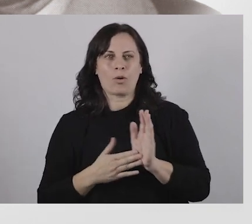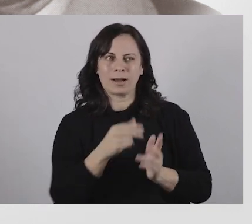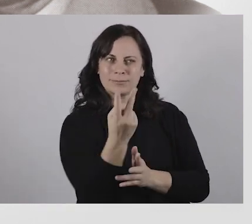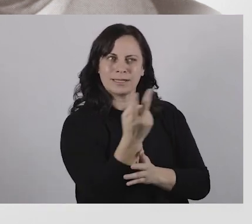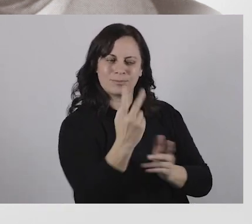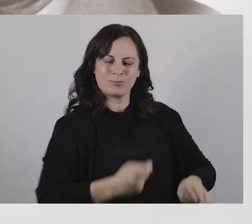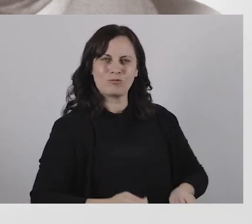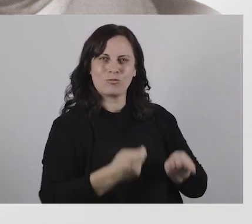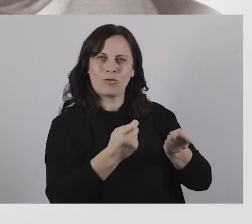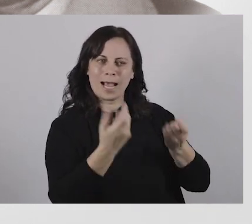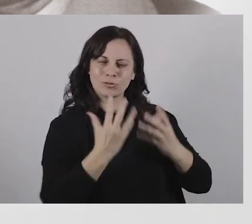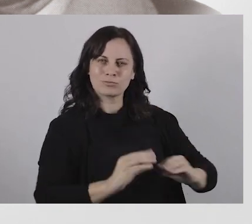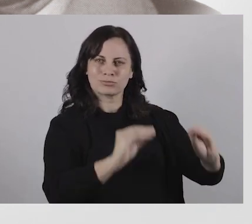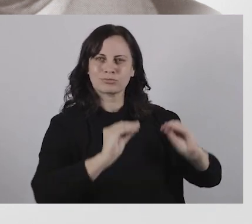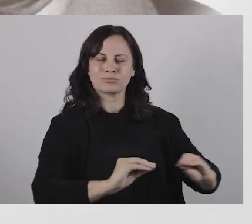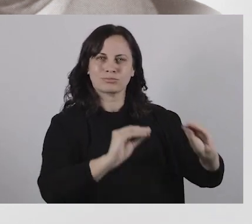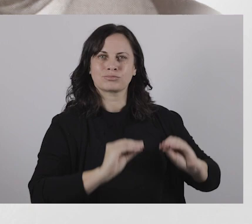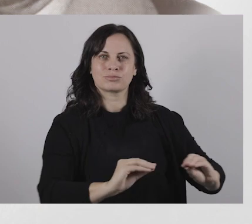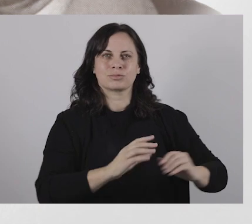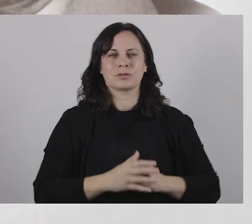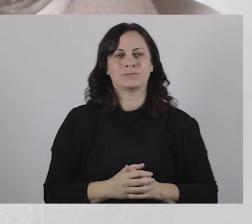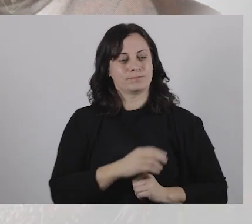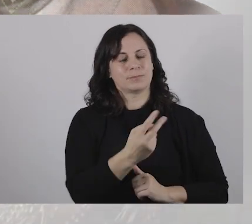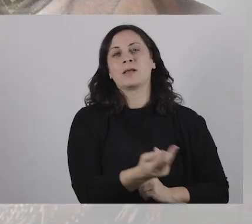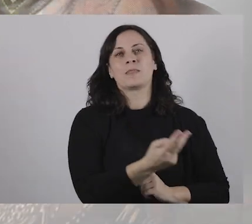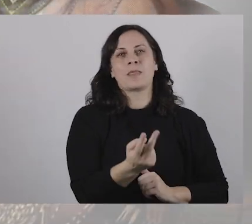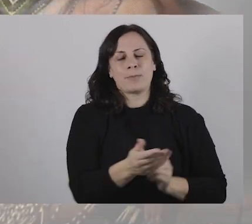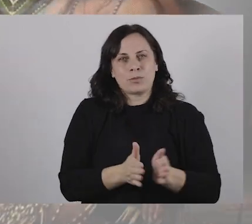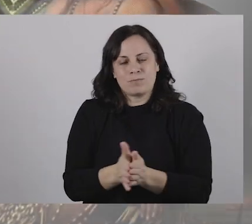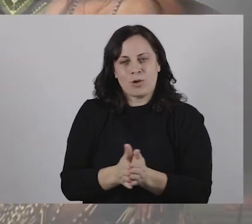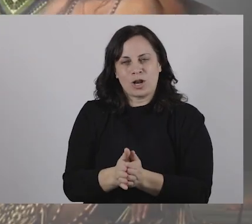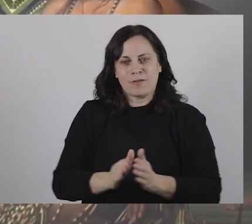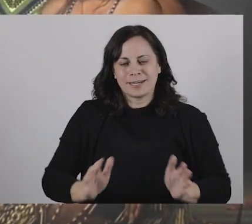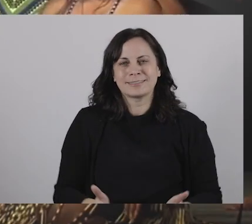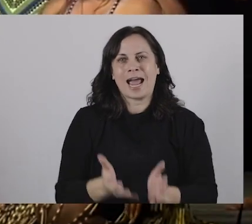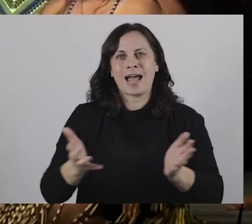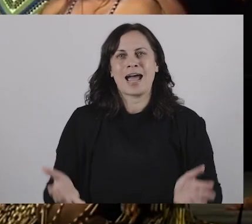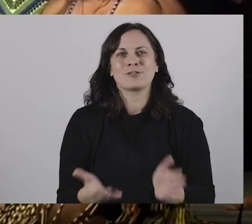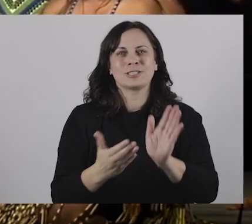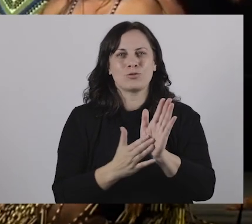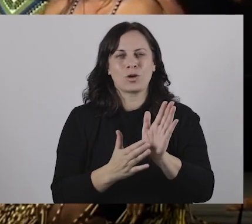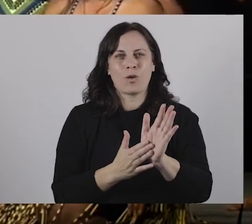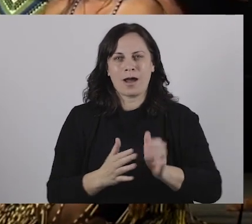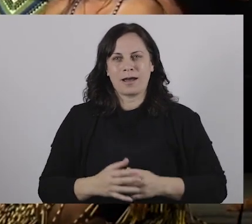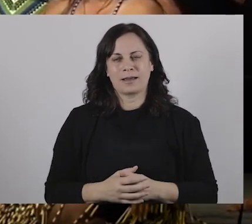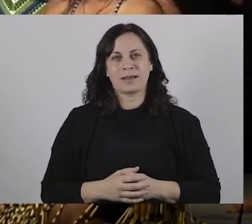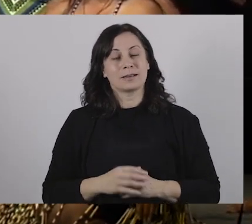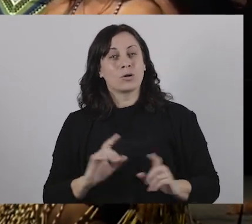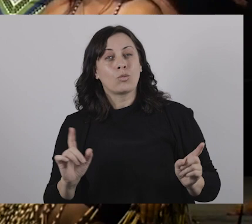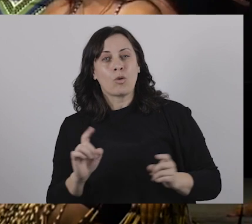They motivated him and encouraged him to follow the haka world...